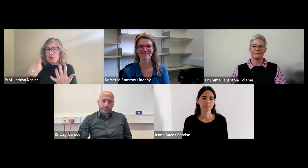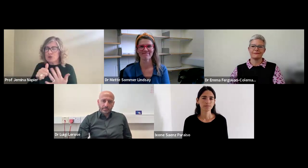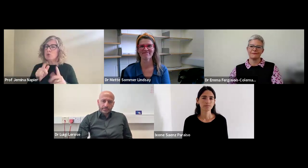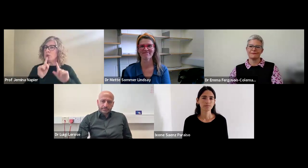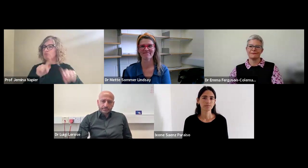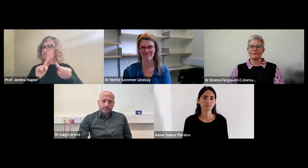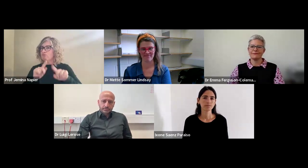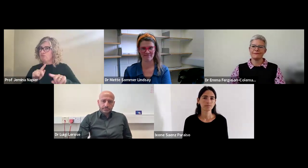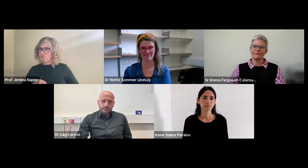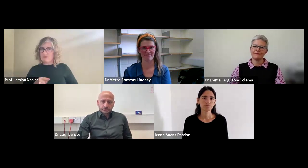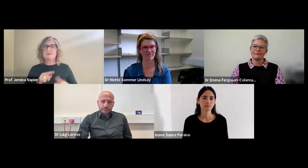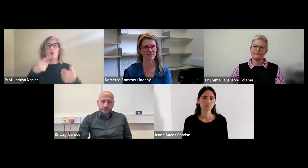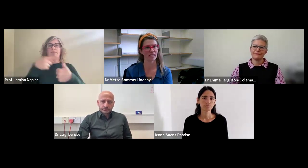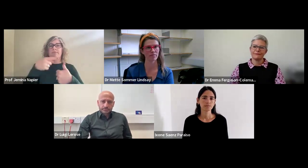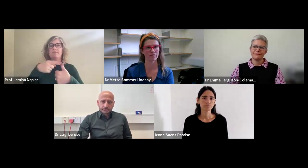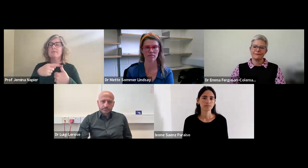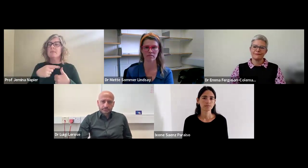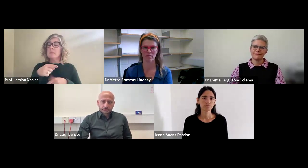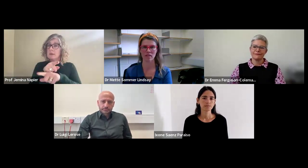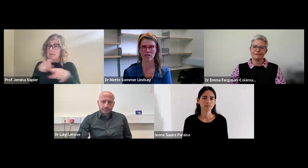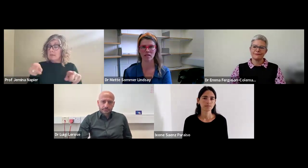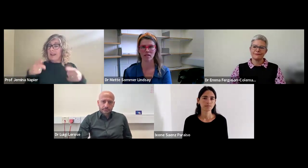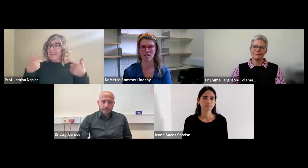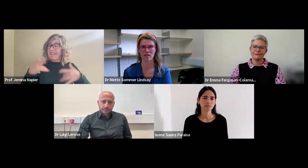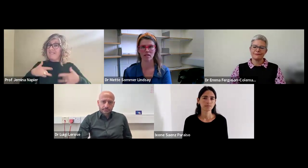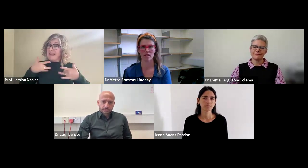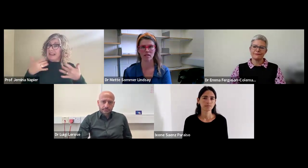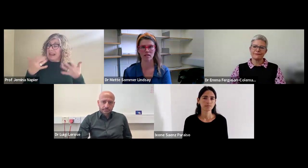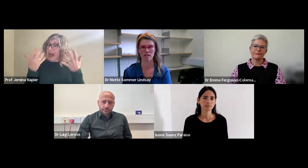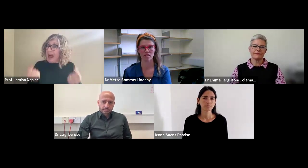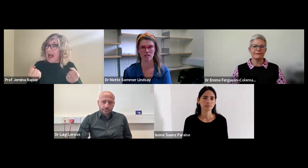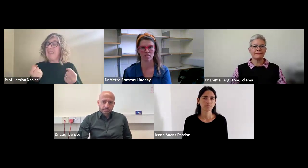they're going to answer that. I'll be asking each of them in turn these questions. So the